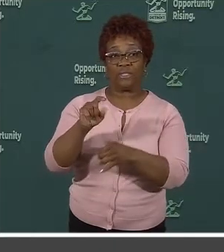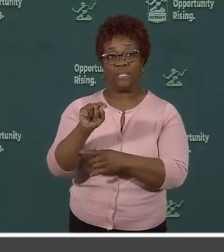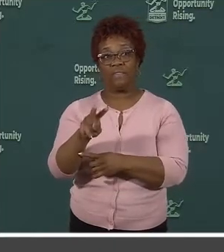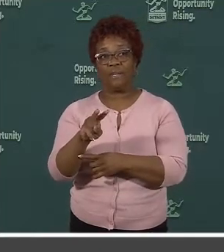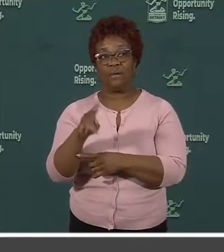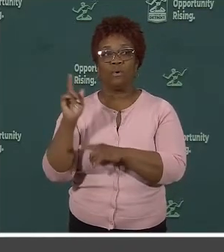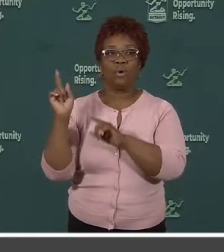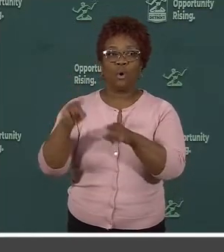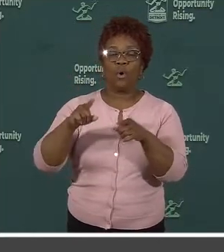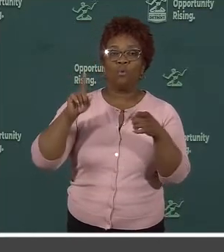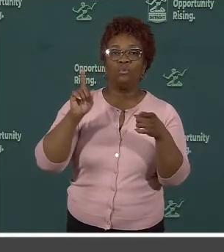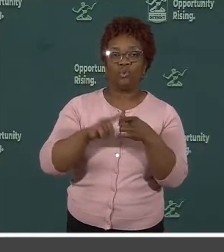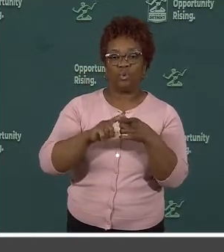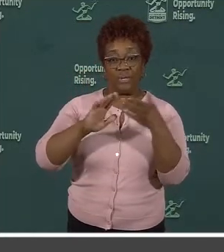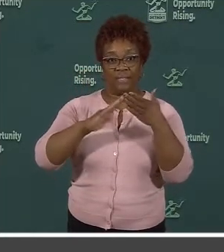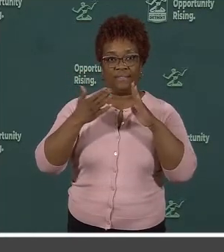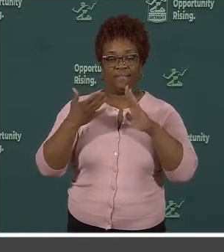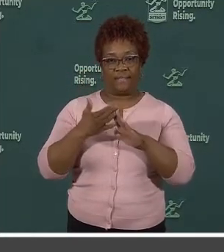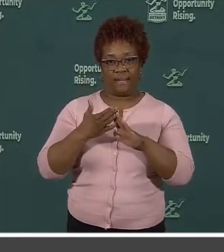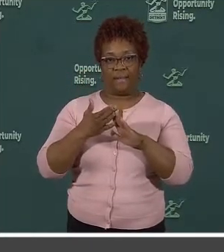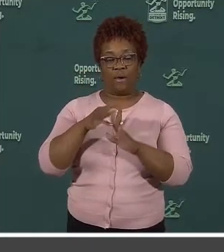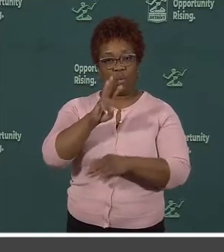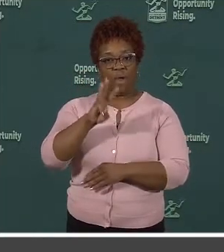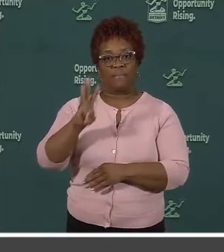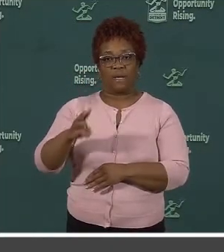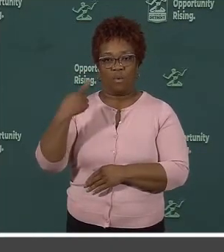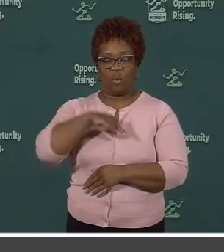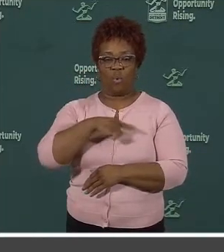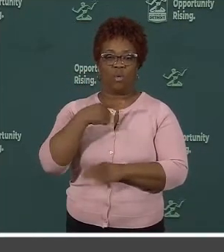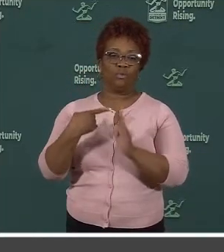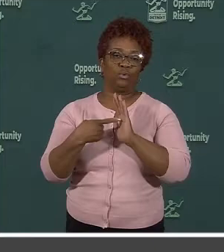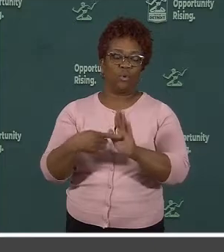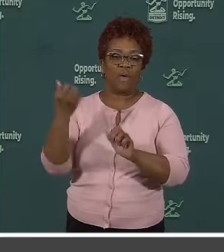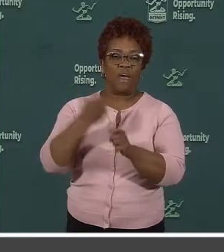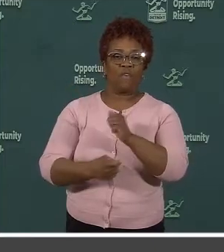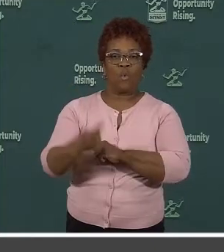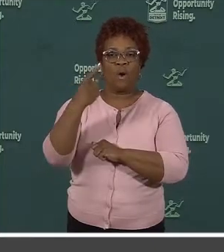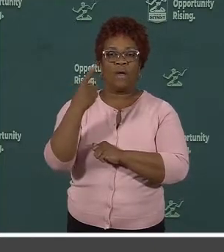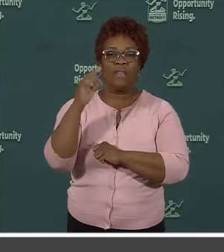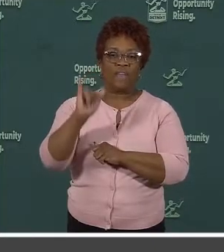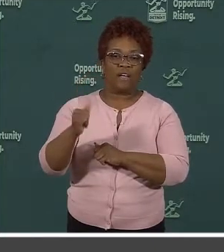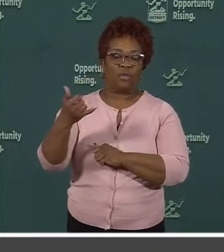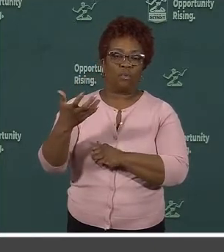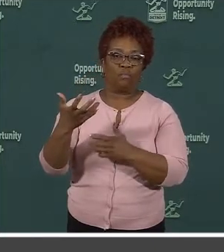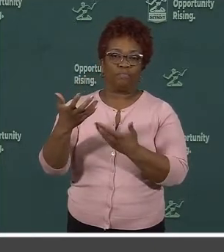YOU EVERYBODY WHO'S WANTED ON EVERY CASE AND WHAT THE REWARDS ARE YOU CAN HELP BRING CLOSURE